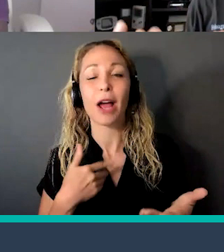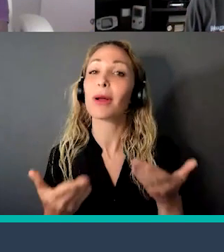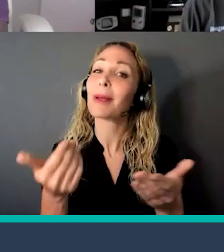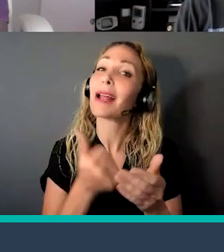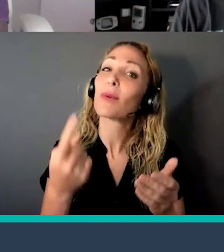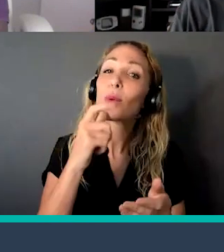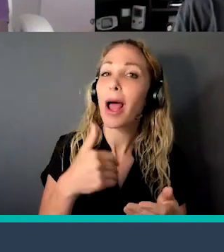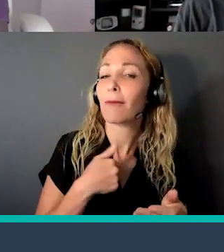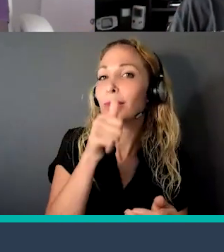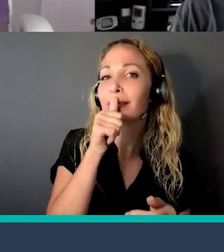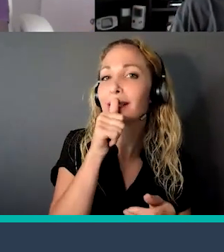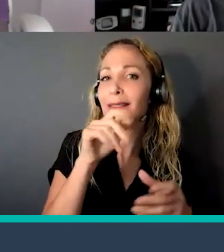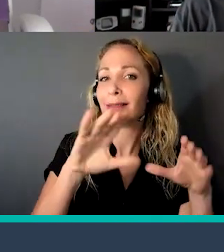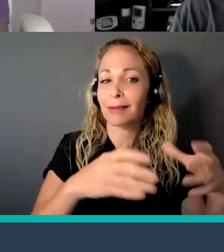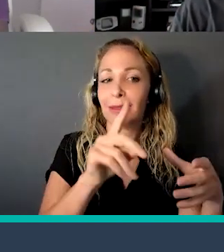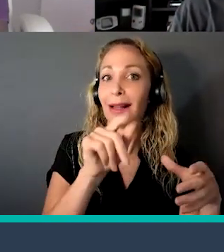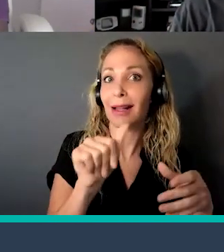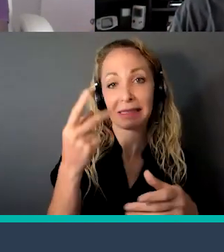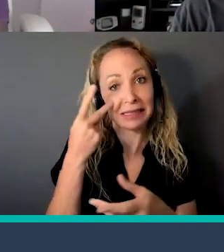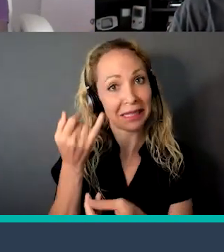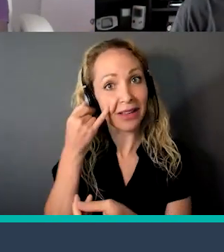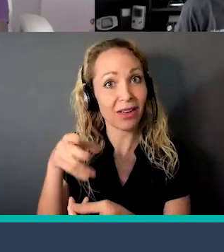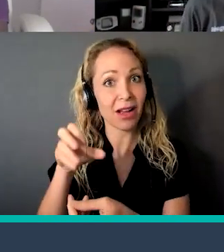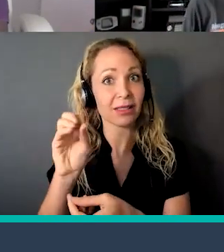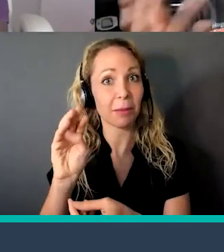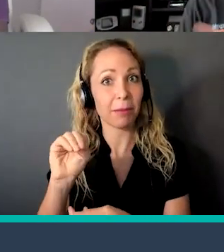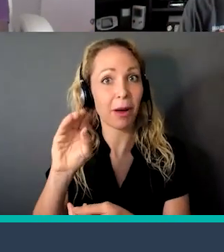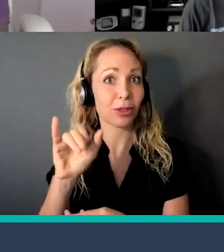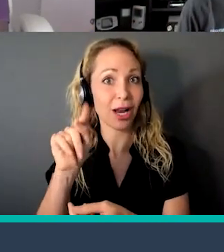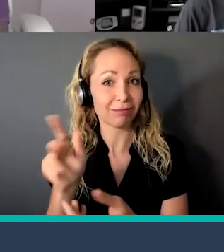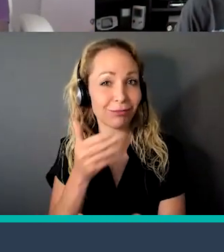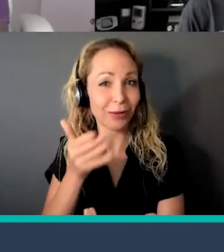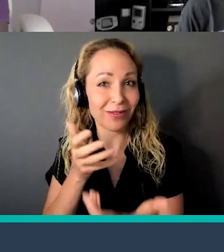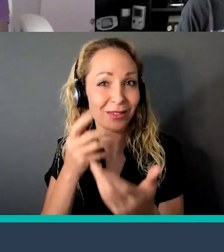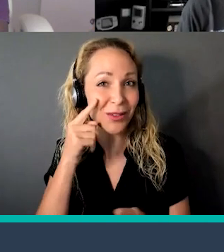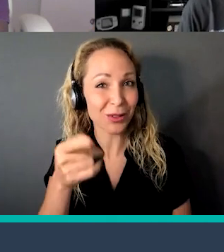OBJECTS IS FOR THEM SO WE HAVE OUR E-MAILS HERE IF YOU HAVE QUESTIONS, CONCERNS.